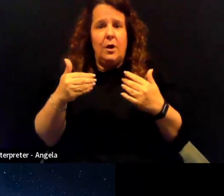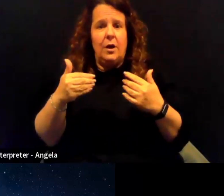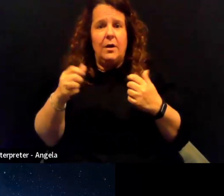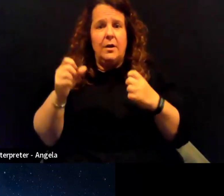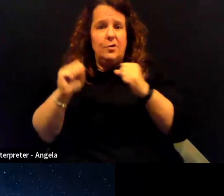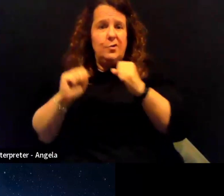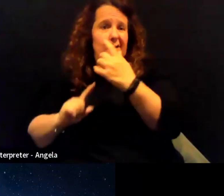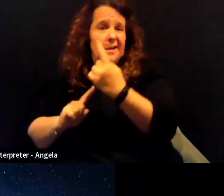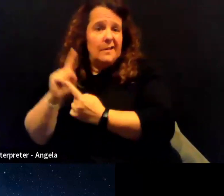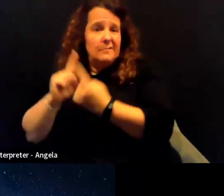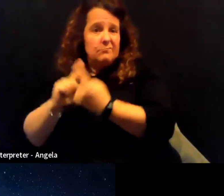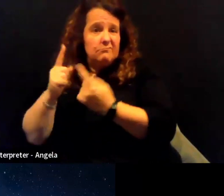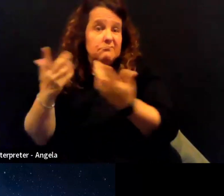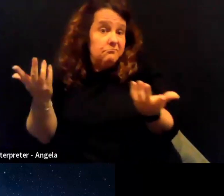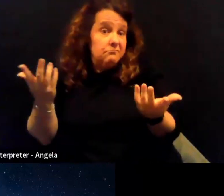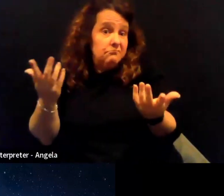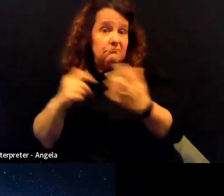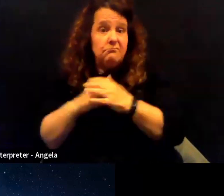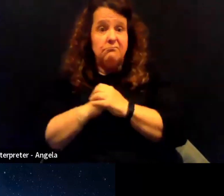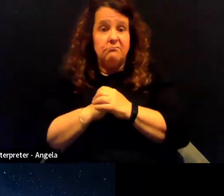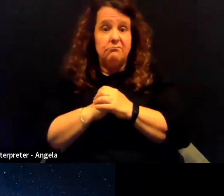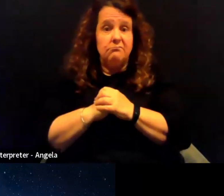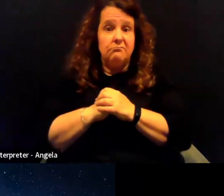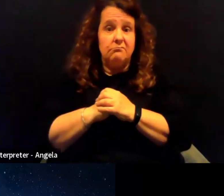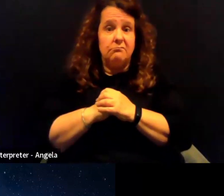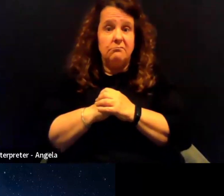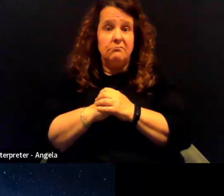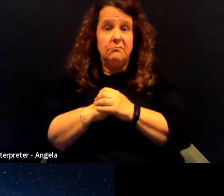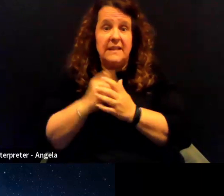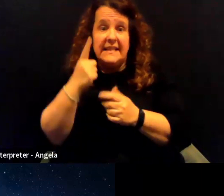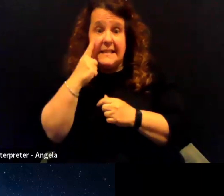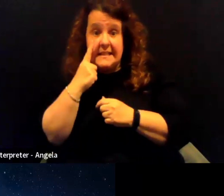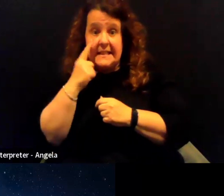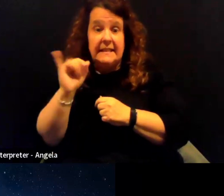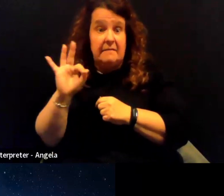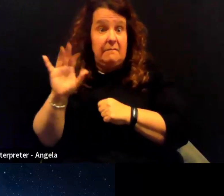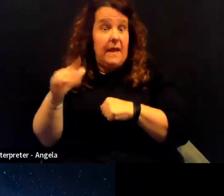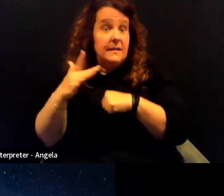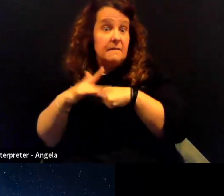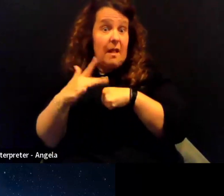that would be something I would see about or ask about any other ideas.